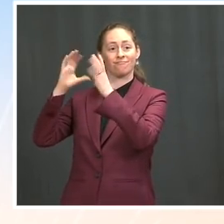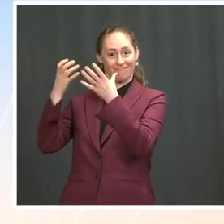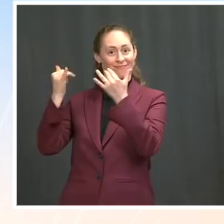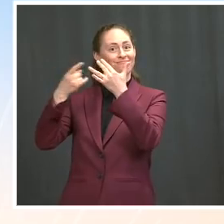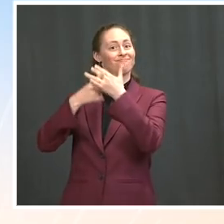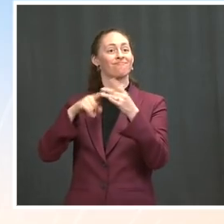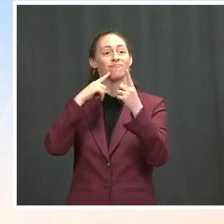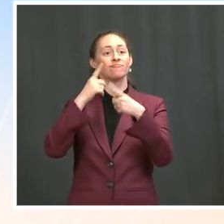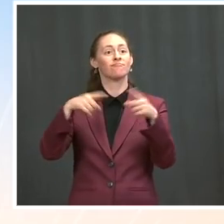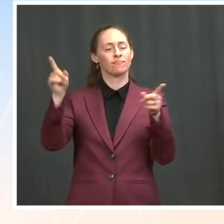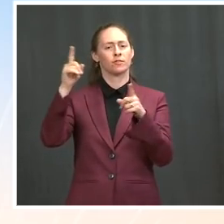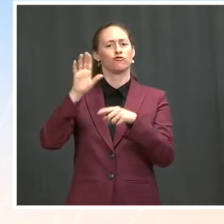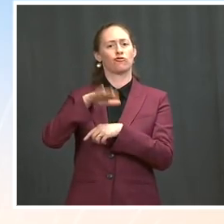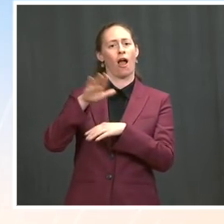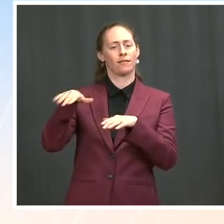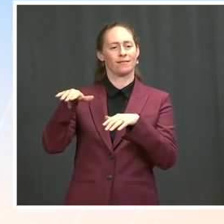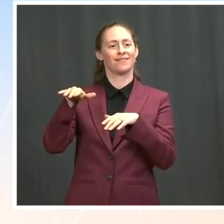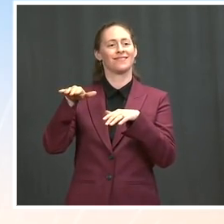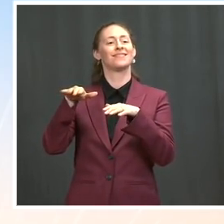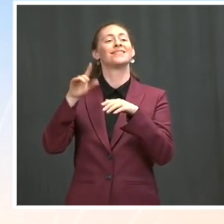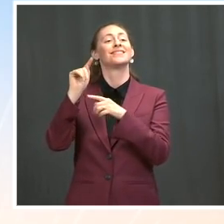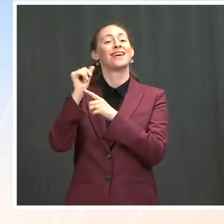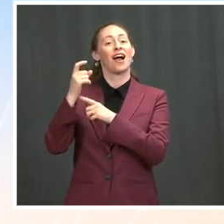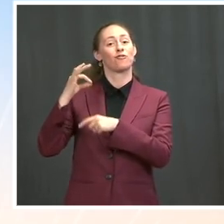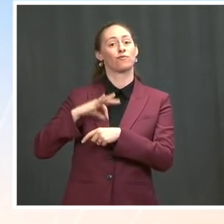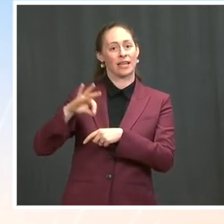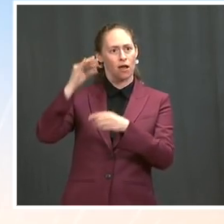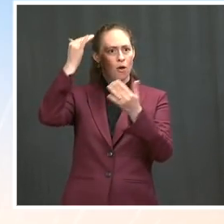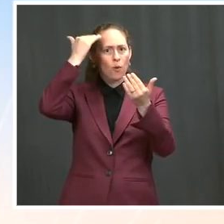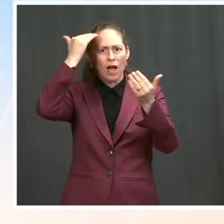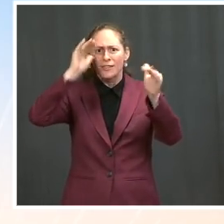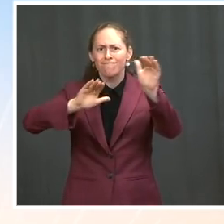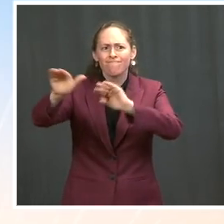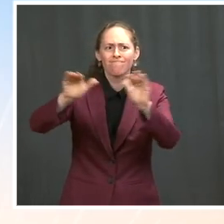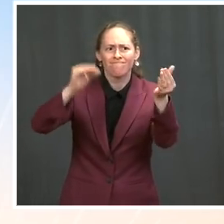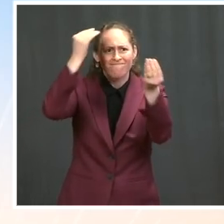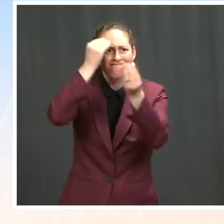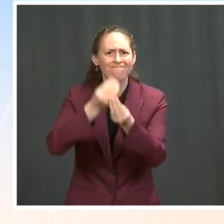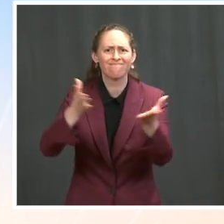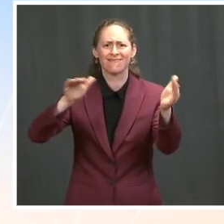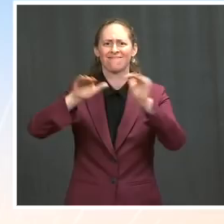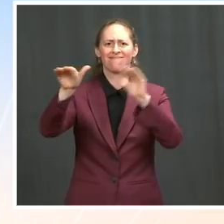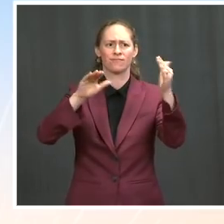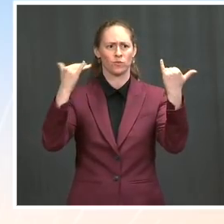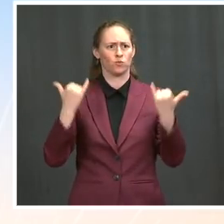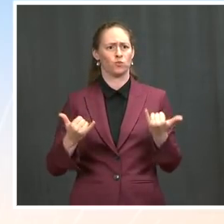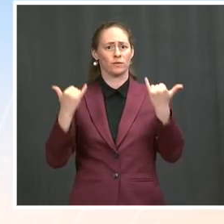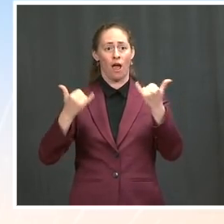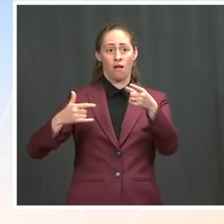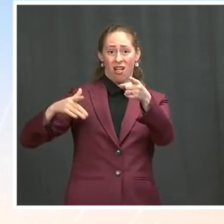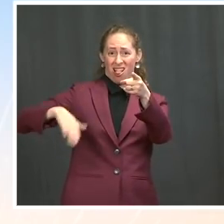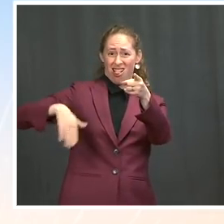to educate the public and encourage non-filers to sign up for the largest Child Tax Credit in history.